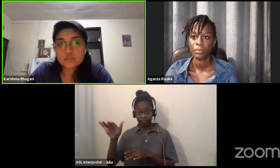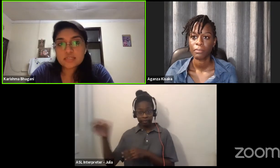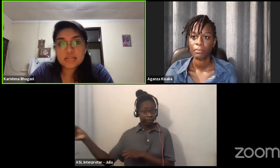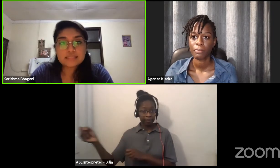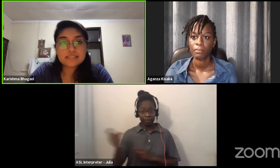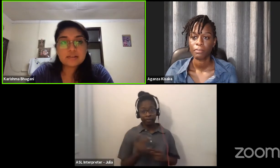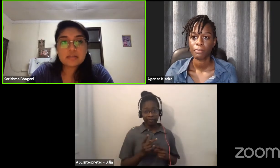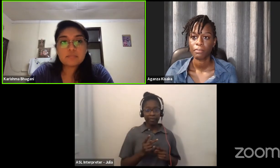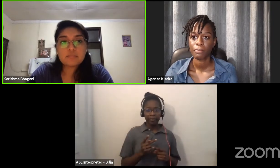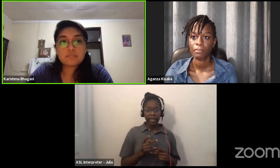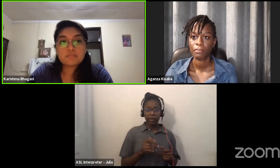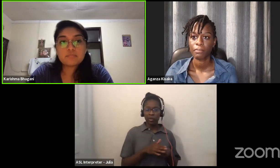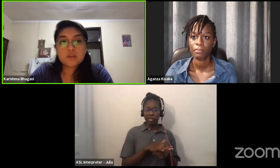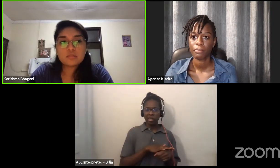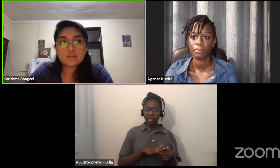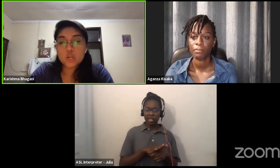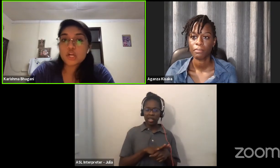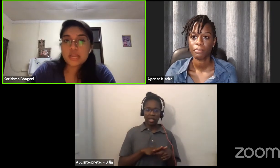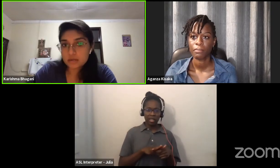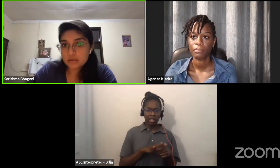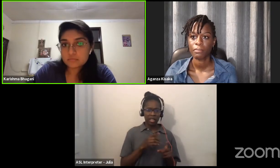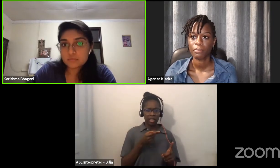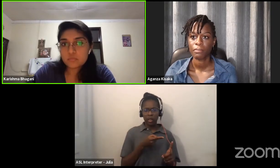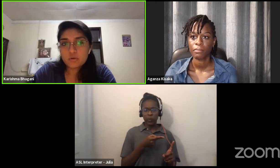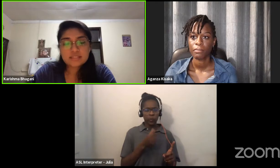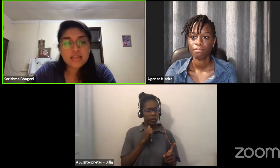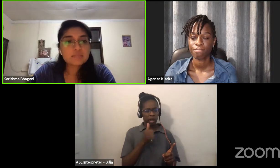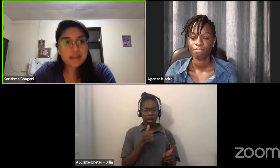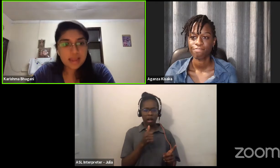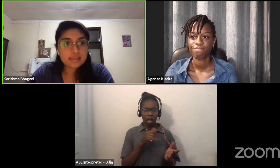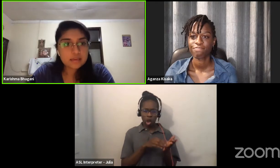that you didn't necessarily learn in. What's that been like?